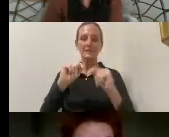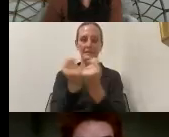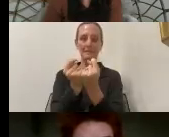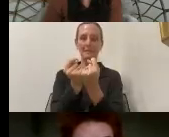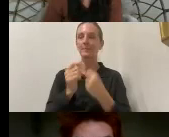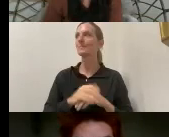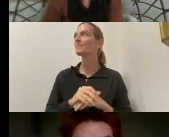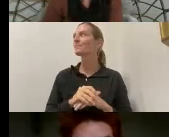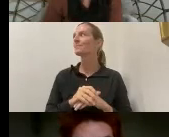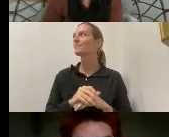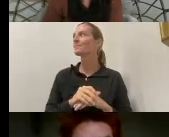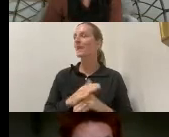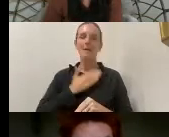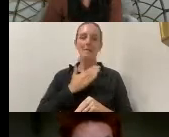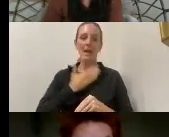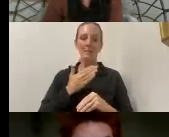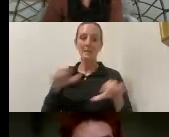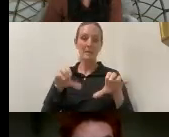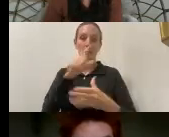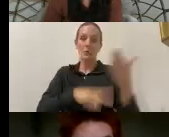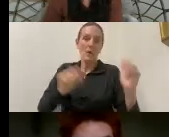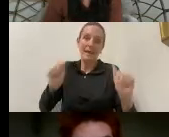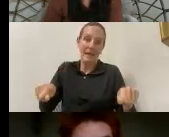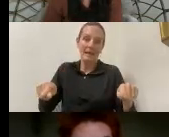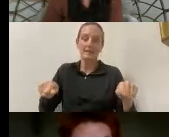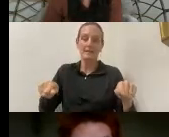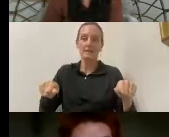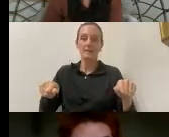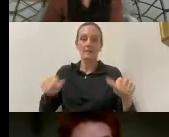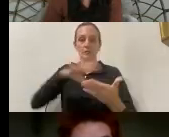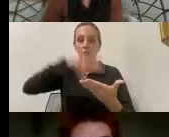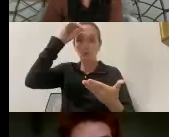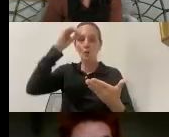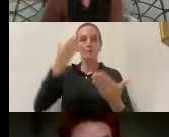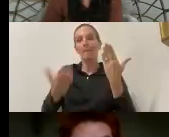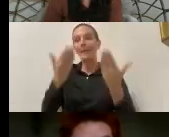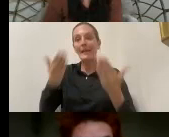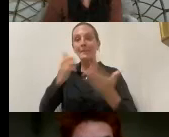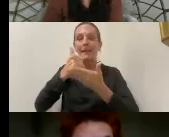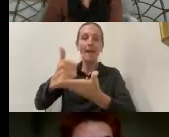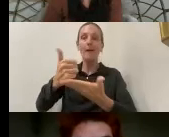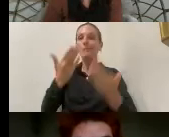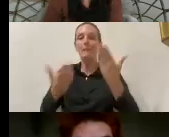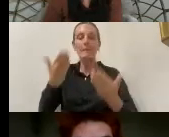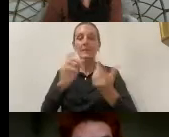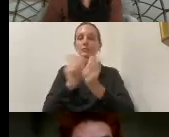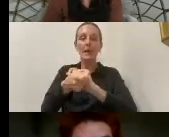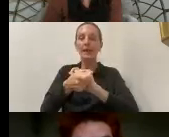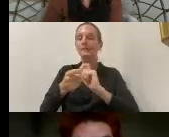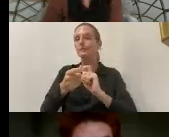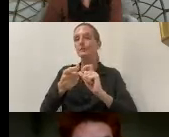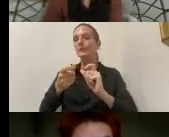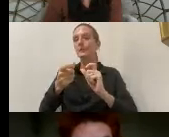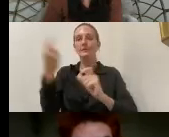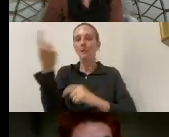I'm just happy to be doing what I can to learn, maybe help change, make a difference, pass